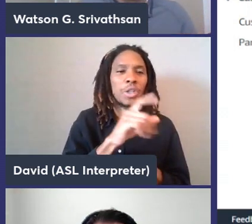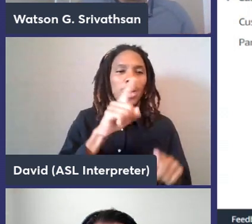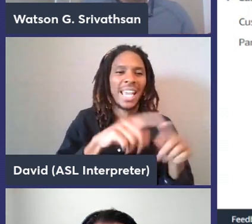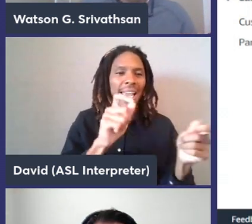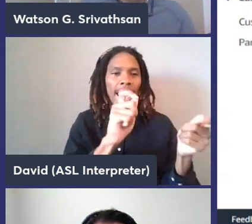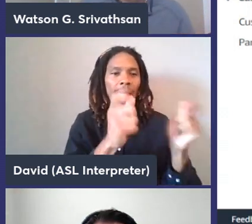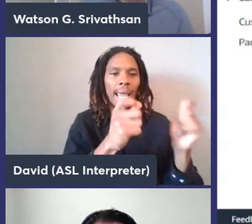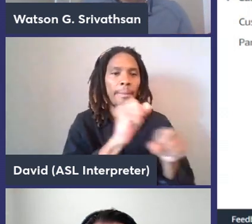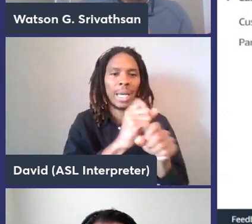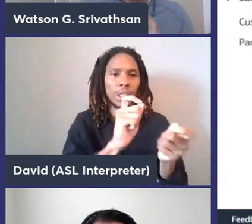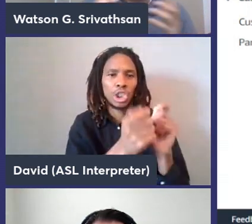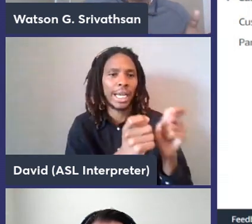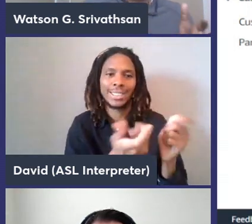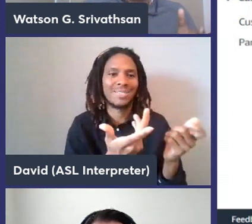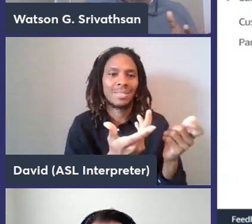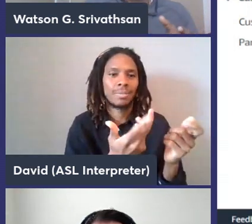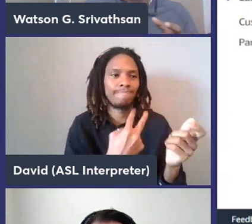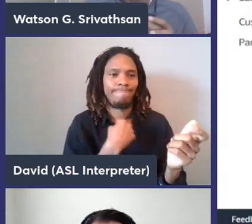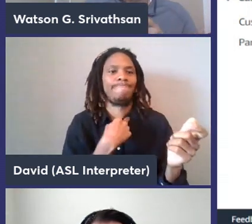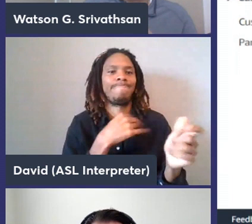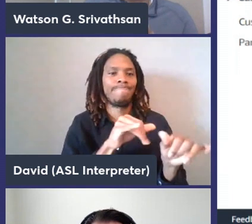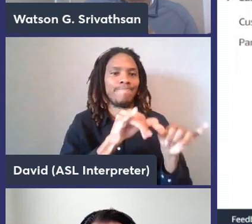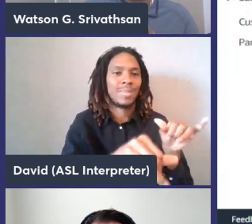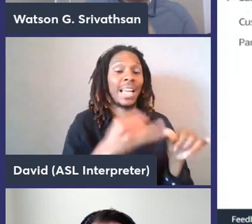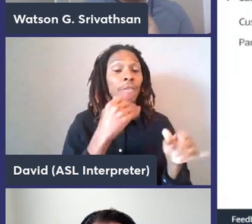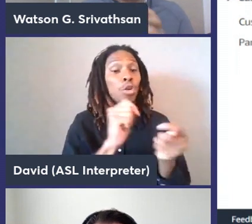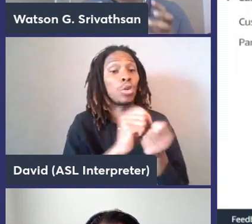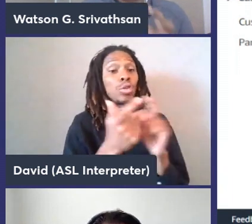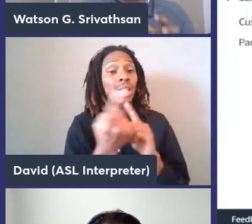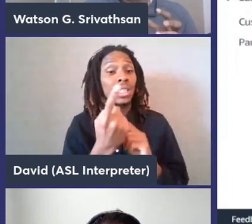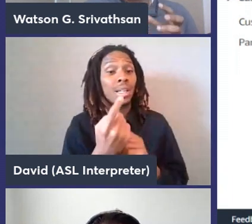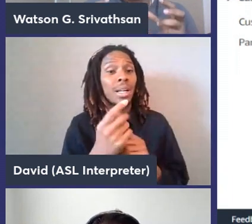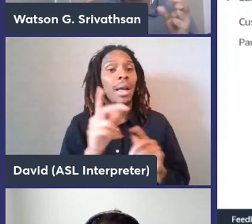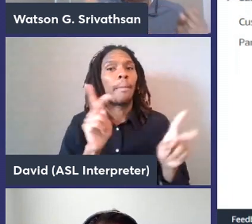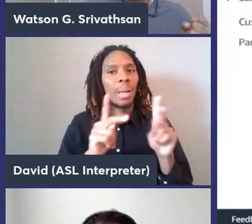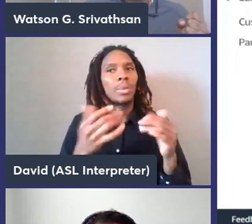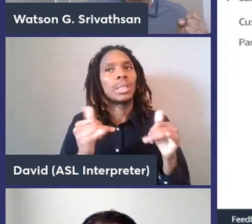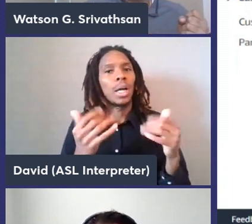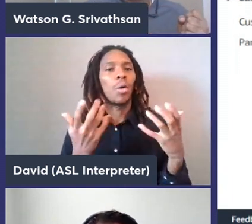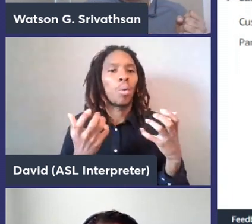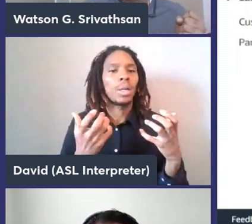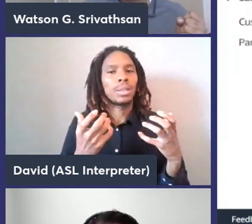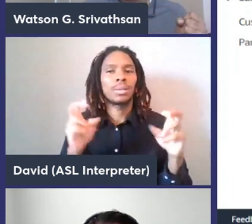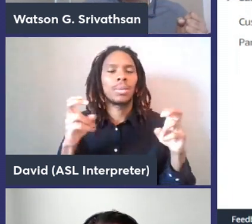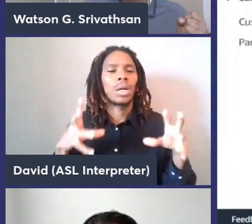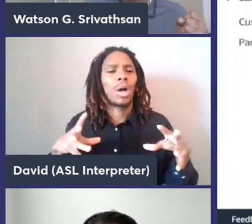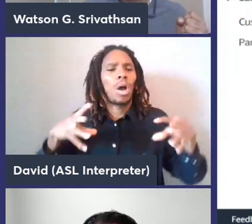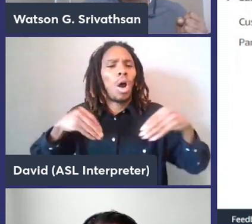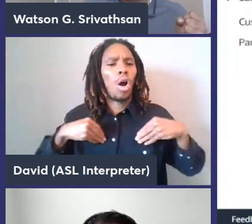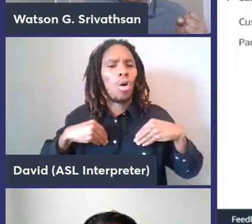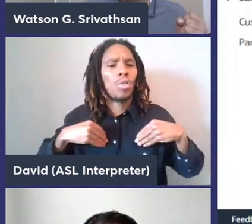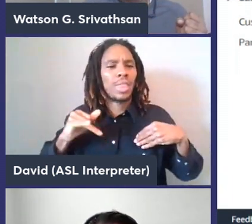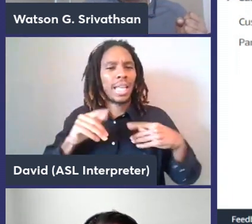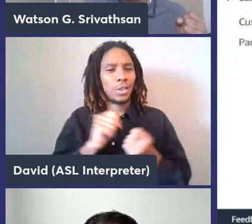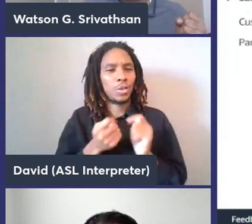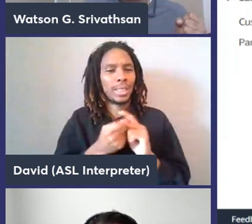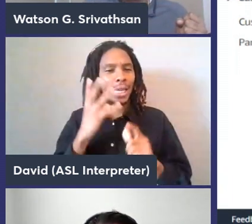When you translate something, people still want to own the translation experience.